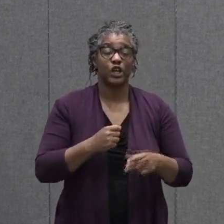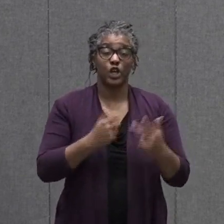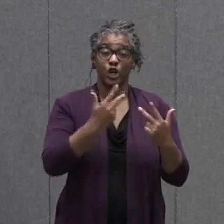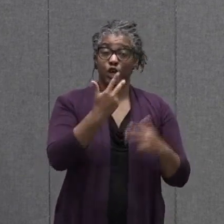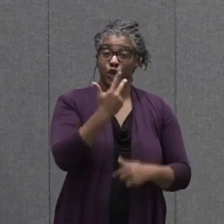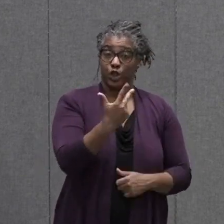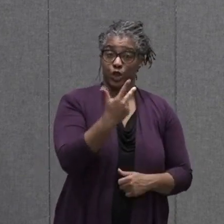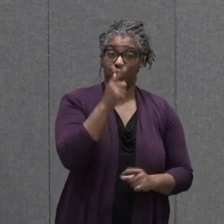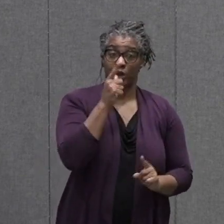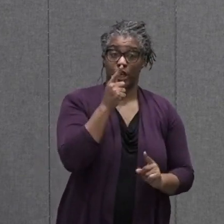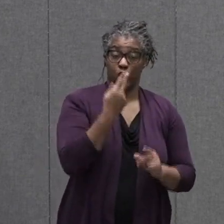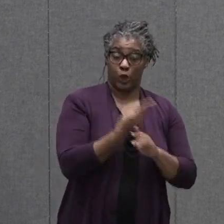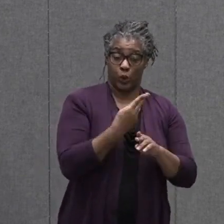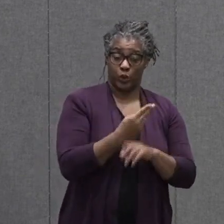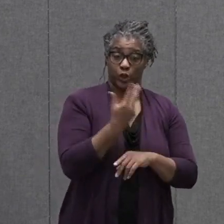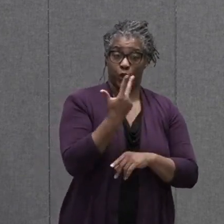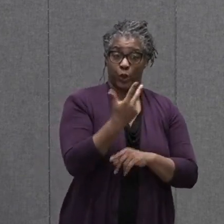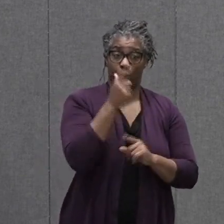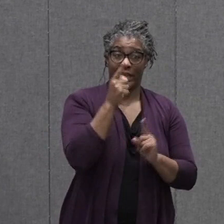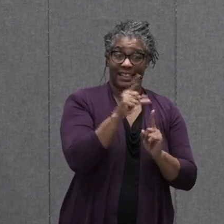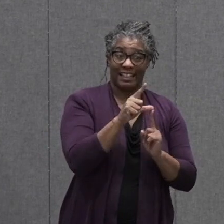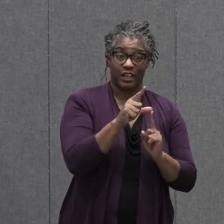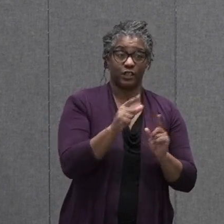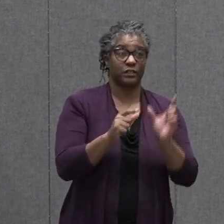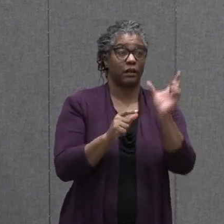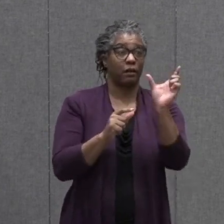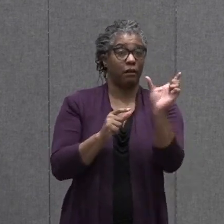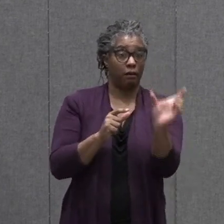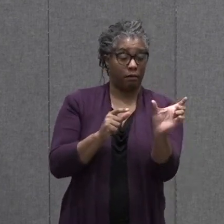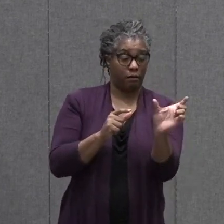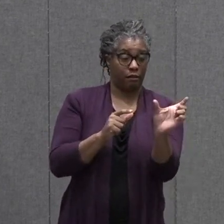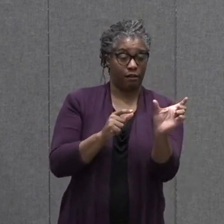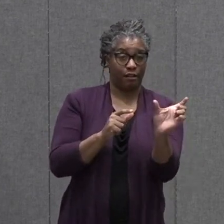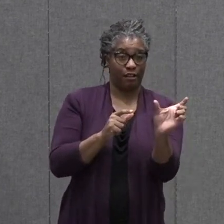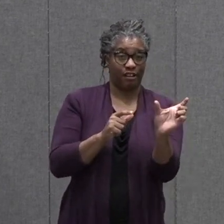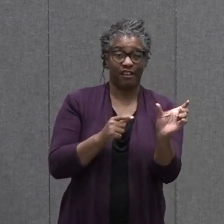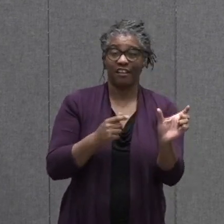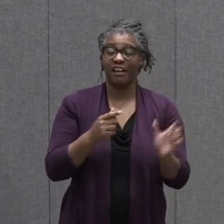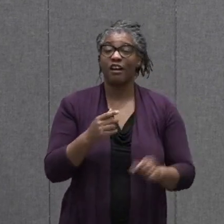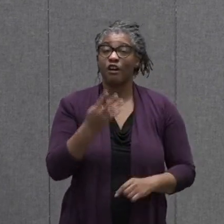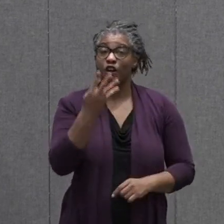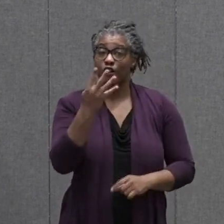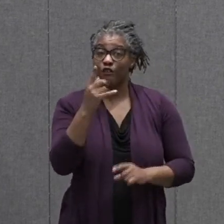I'll write it in this column. Four-letter words will go in the middle,